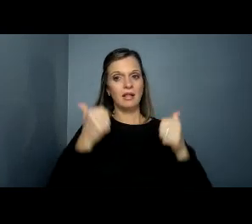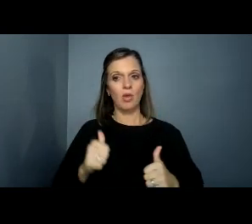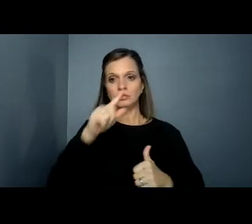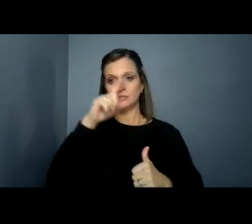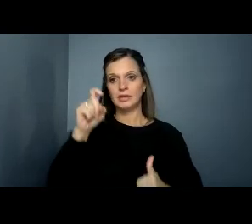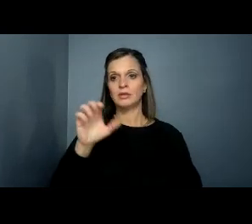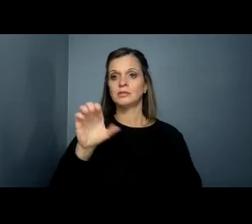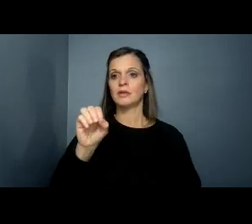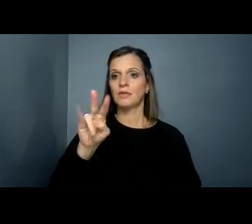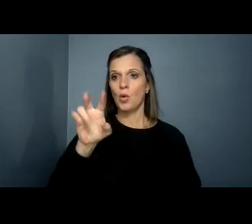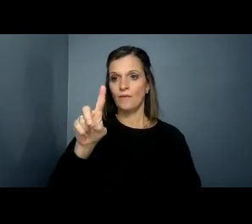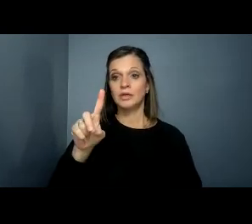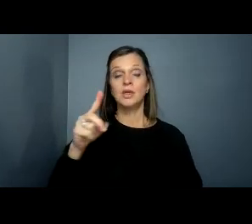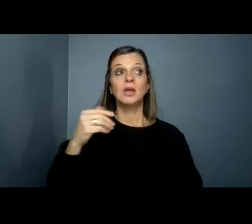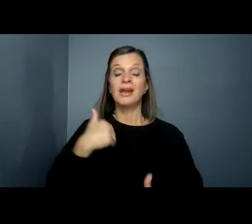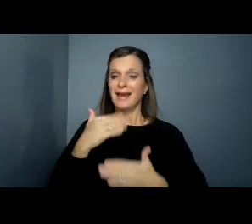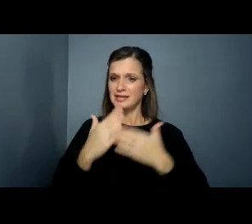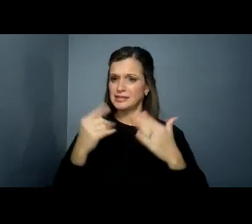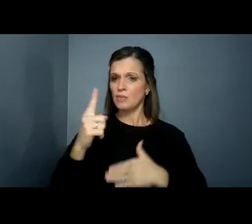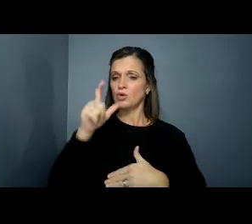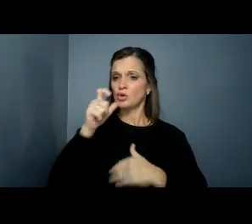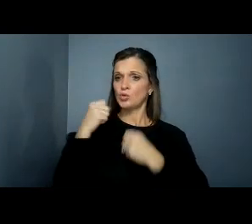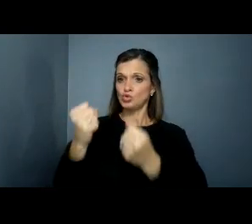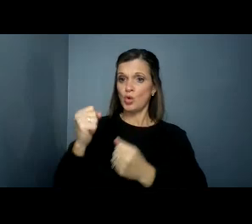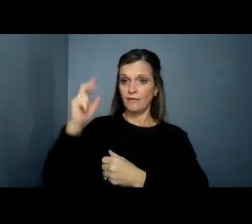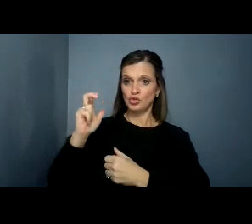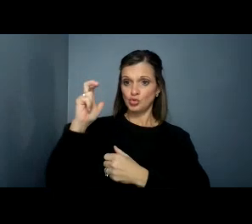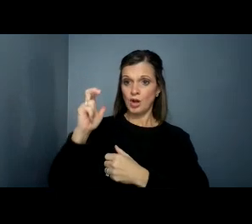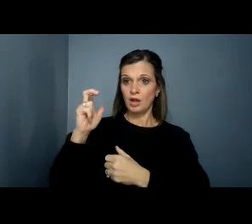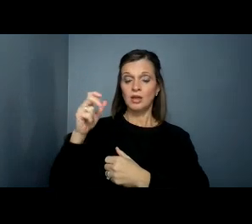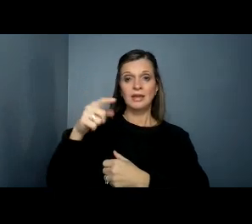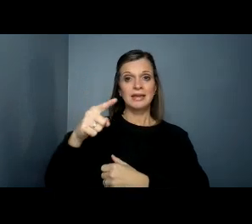woke up one day with complete loss and one of his ears and he went for test after test